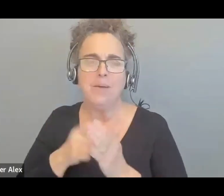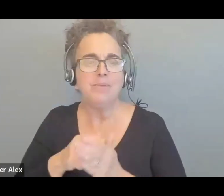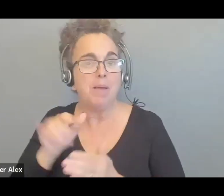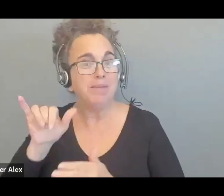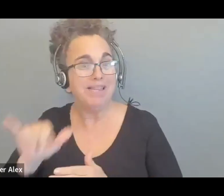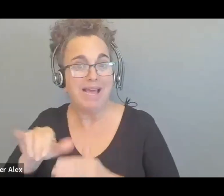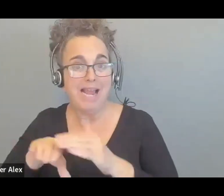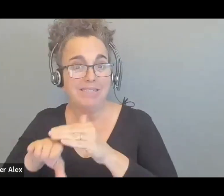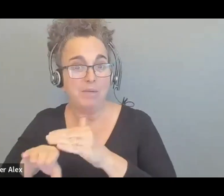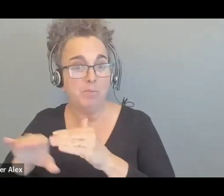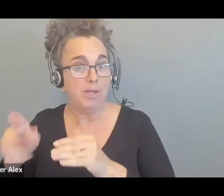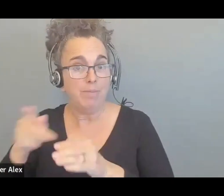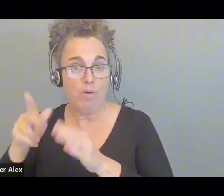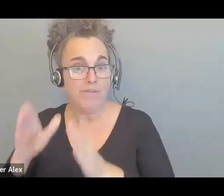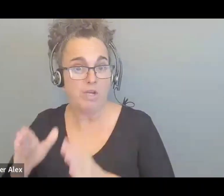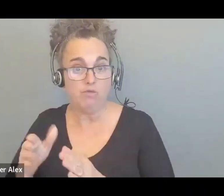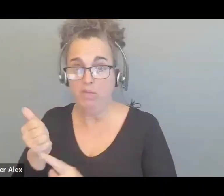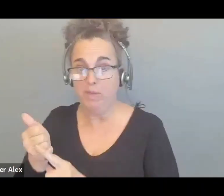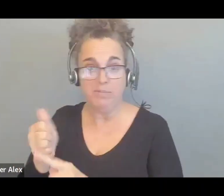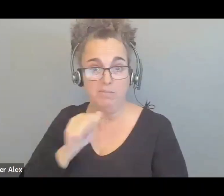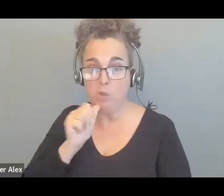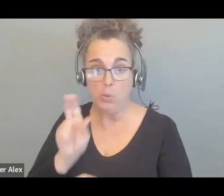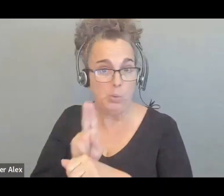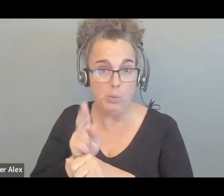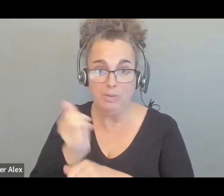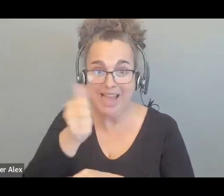who personally does not use assistive technologies.